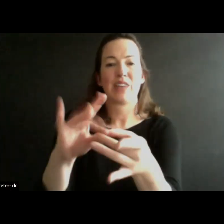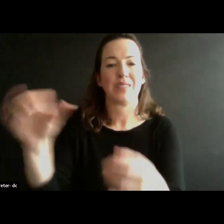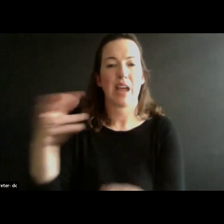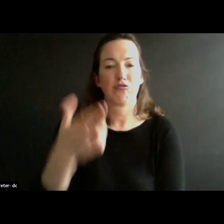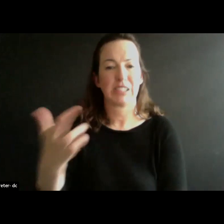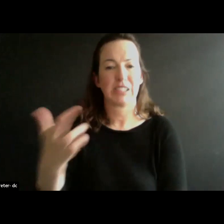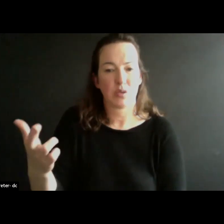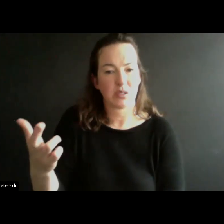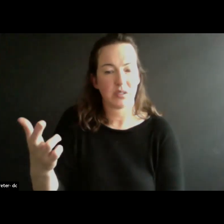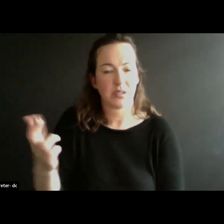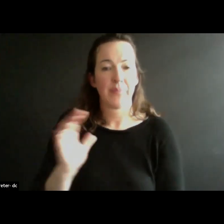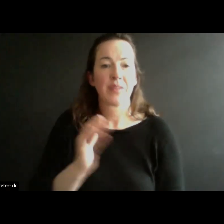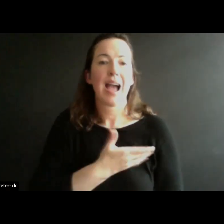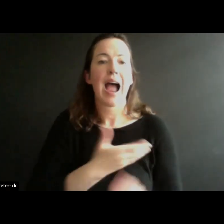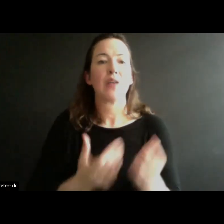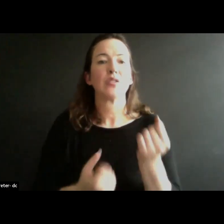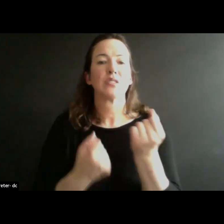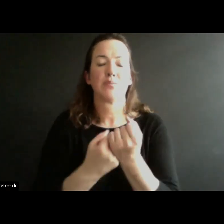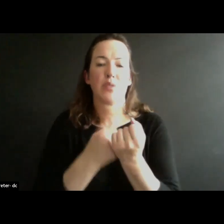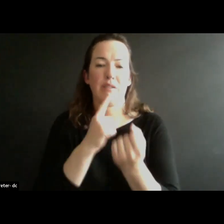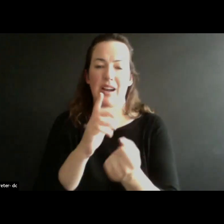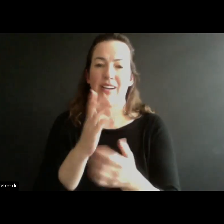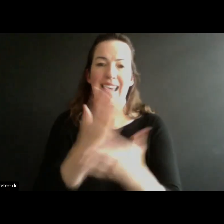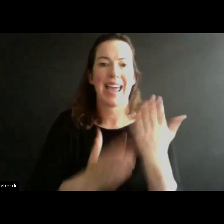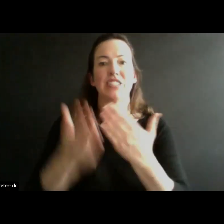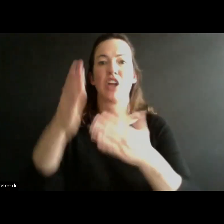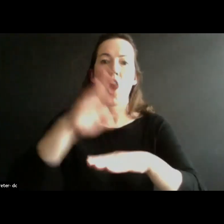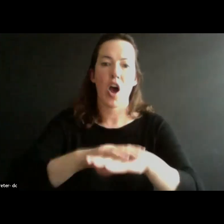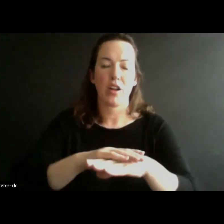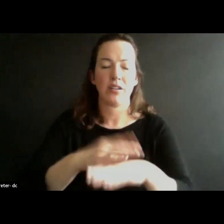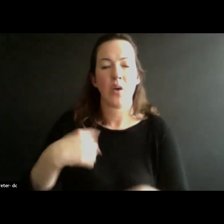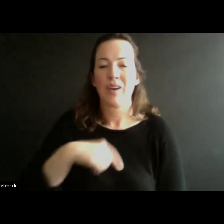may need. Our support is very hands on, as well. We are not just directing them to say,